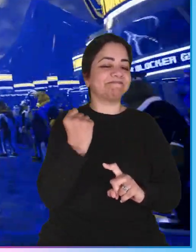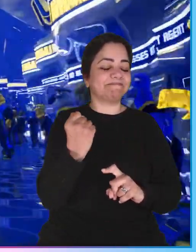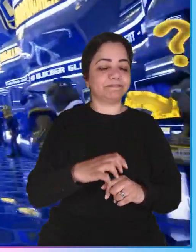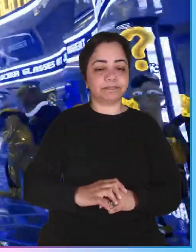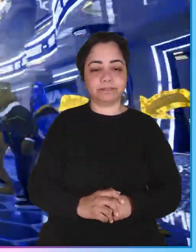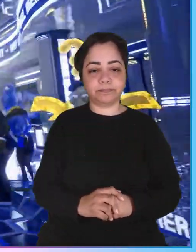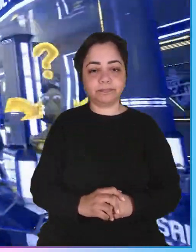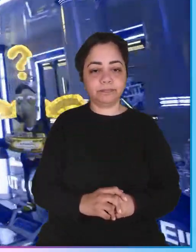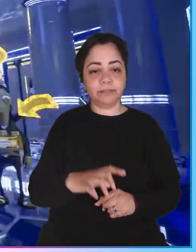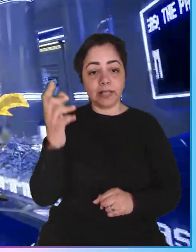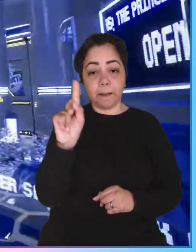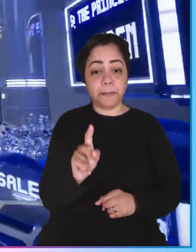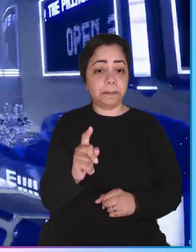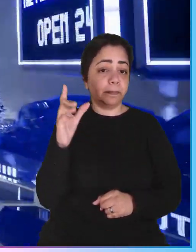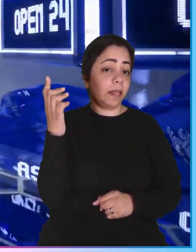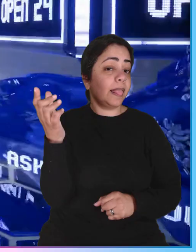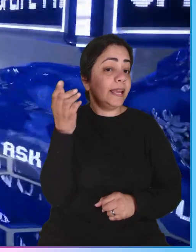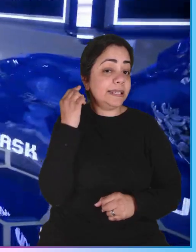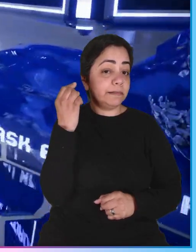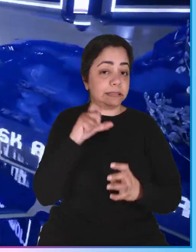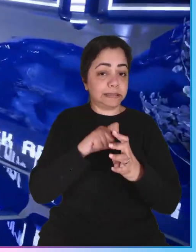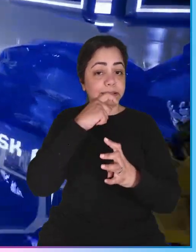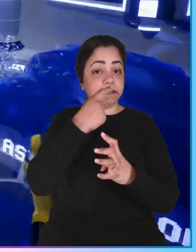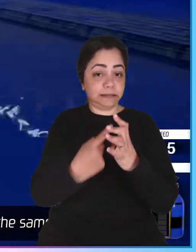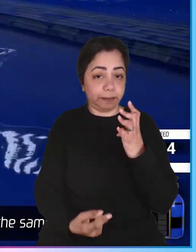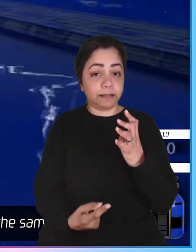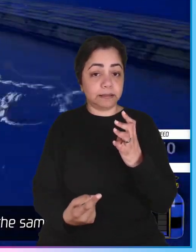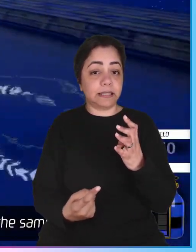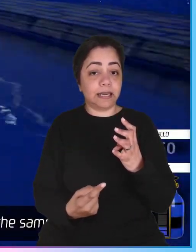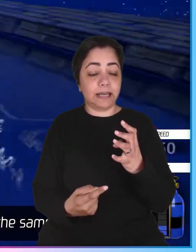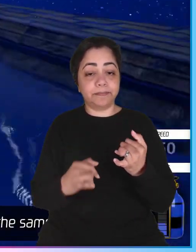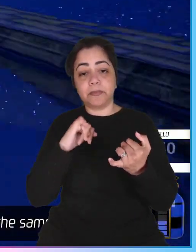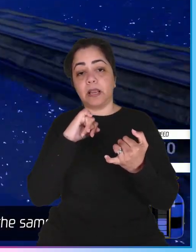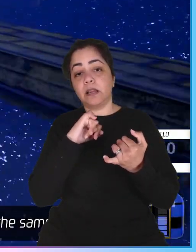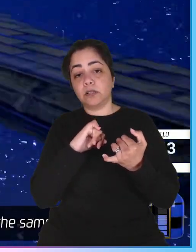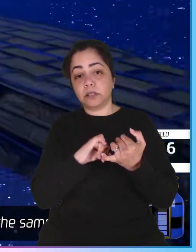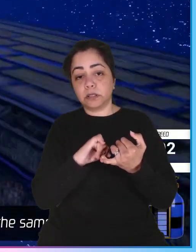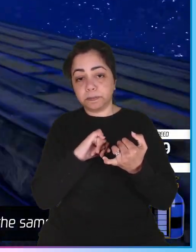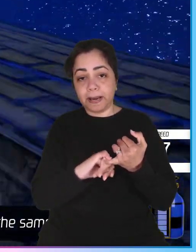and realised that the bright, colourful, and high contrast art direction worked rather effectively.